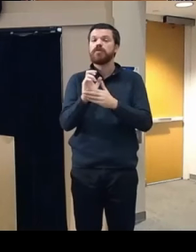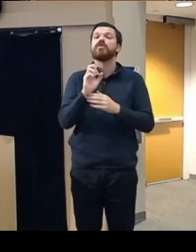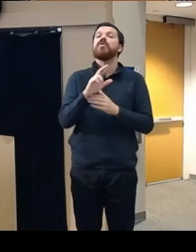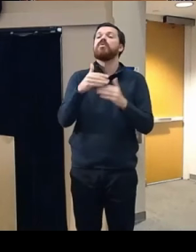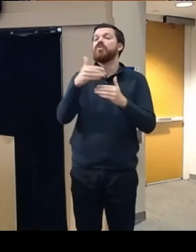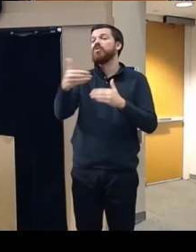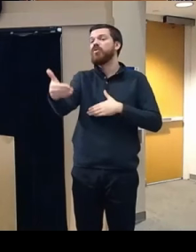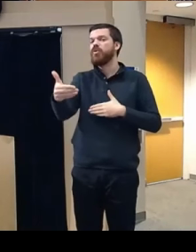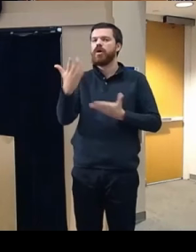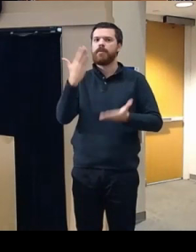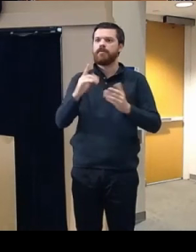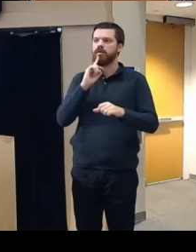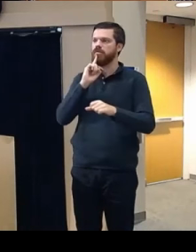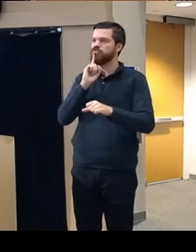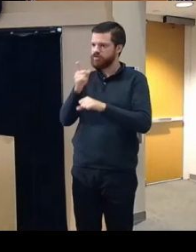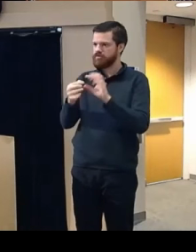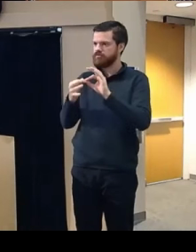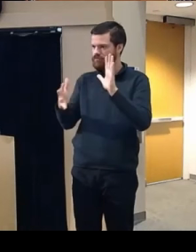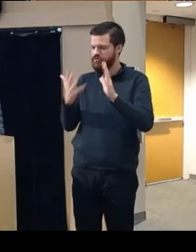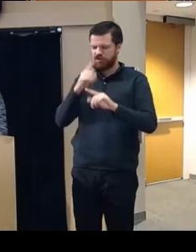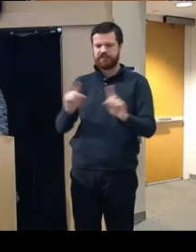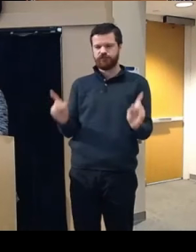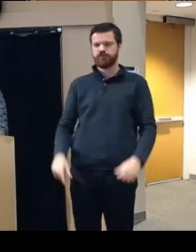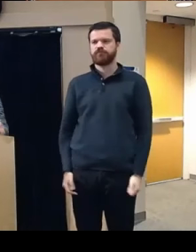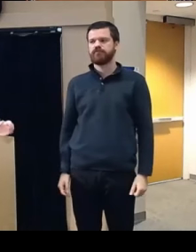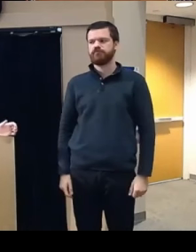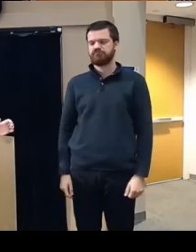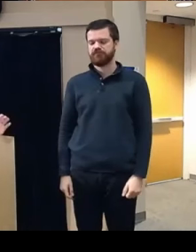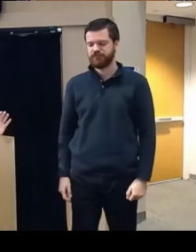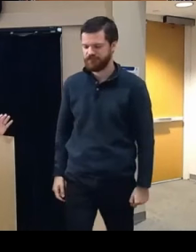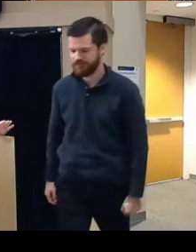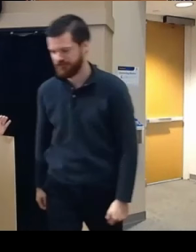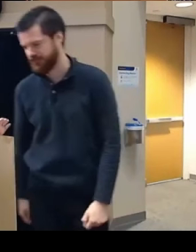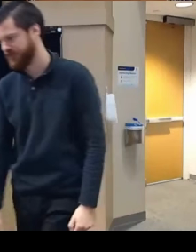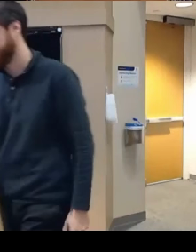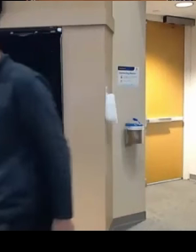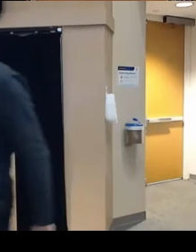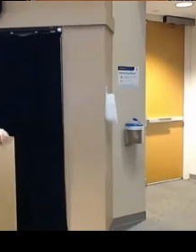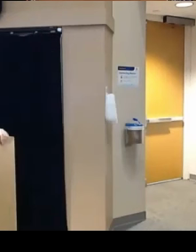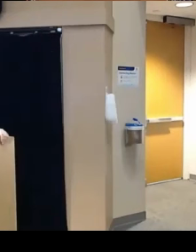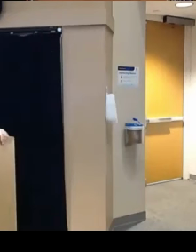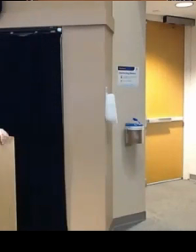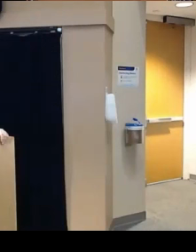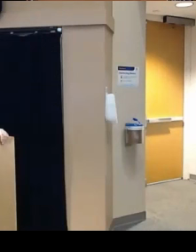might see um in the e-learning module modules so a question that probably comes up after seeing those